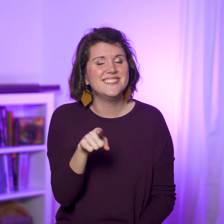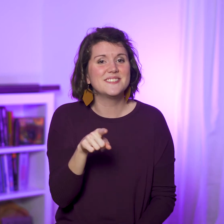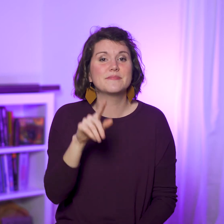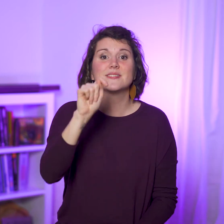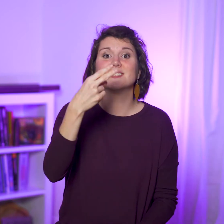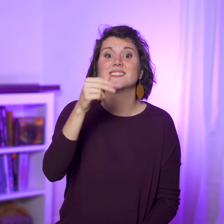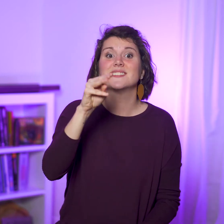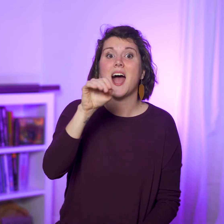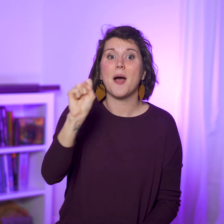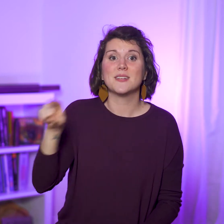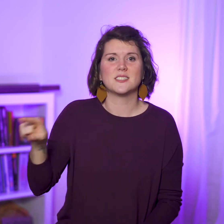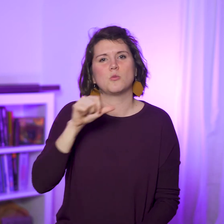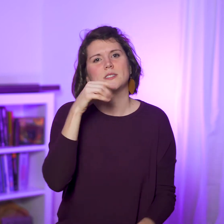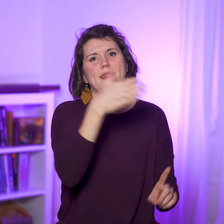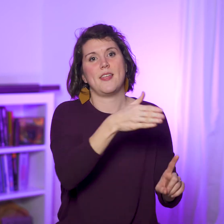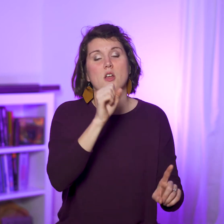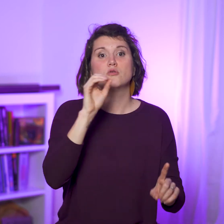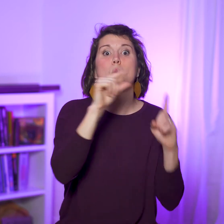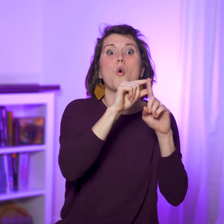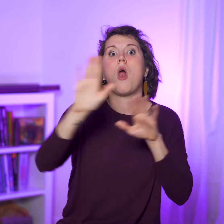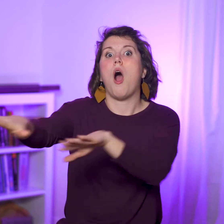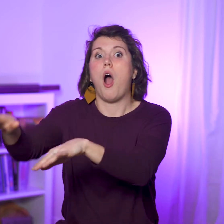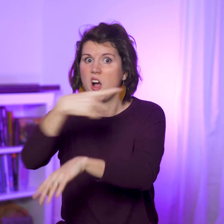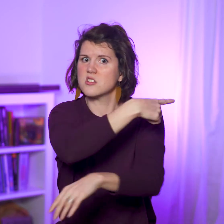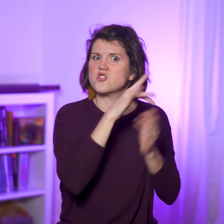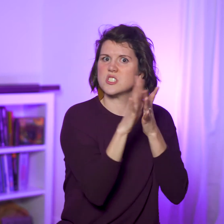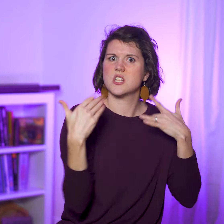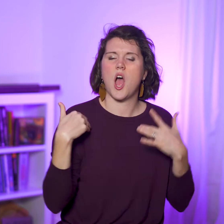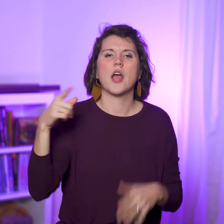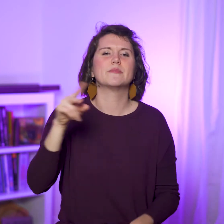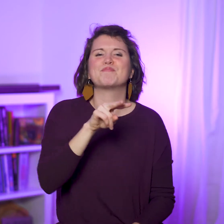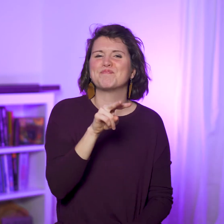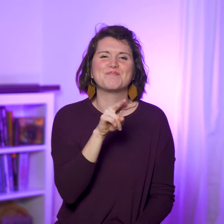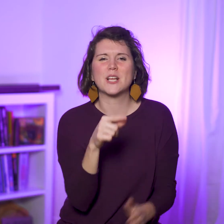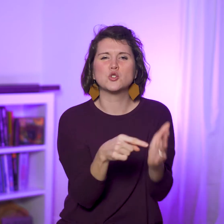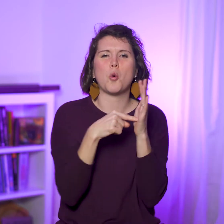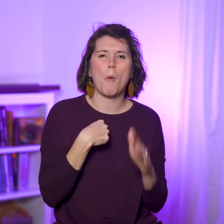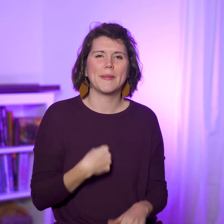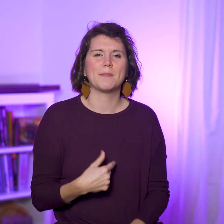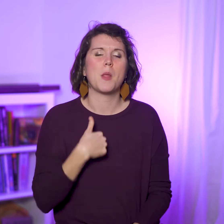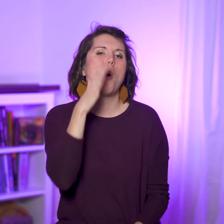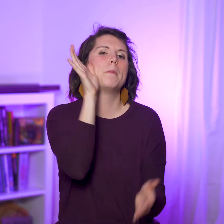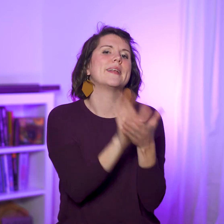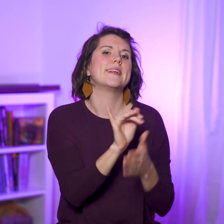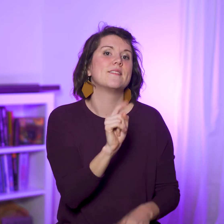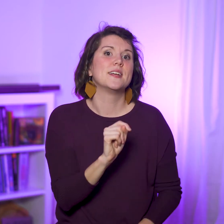Thomas isn’t there, so when word gets back to him, he says, “Show me and I’ll believe it.”